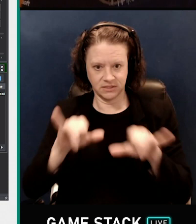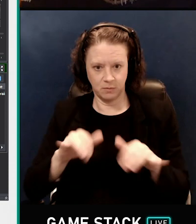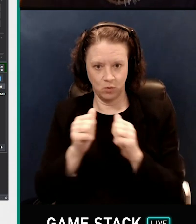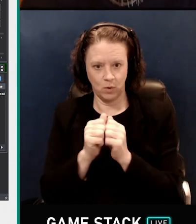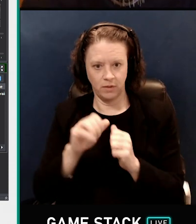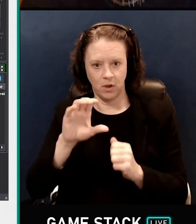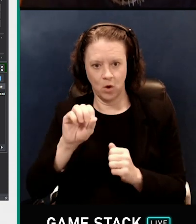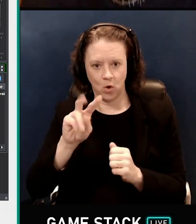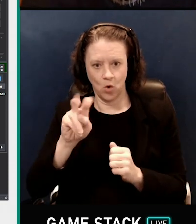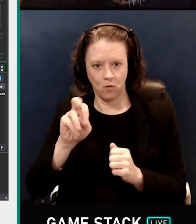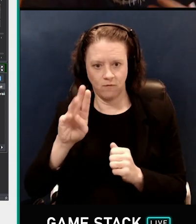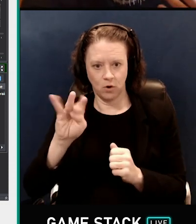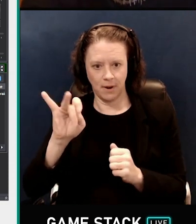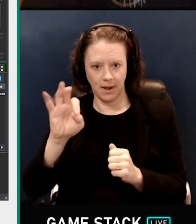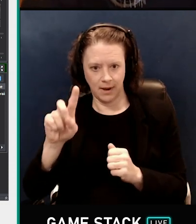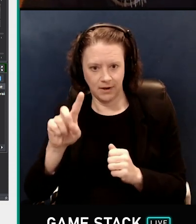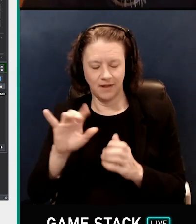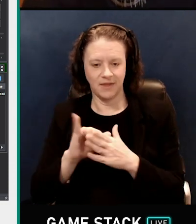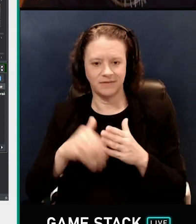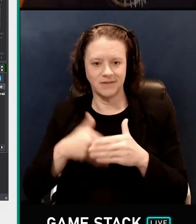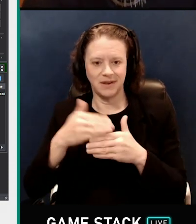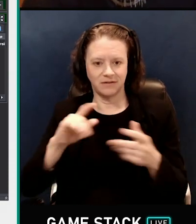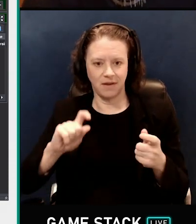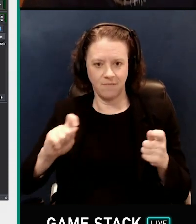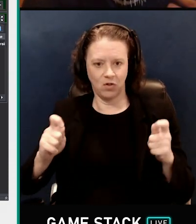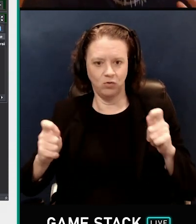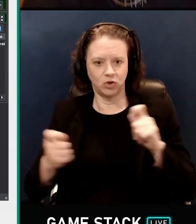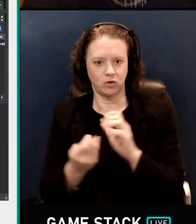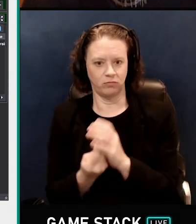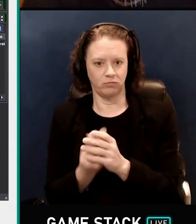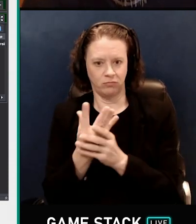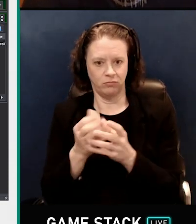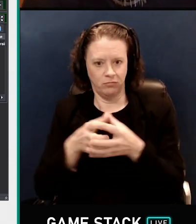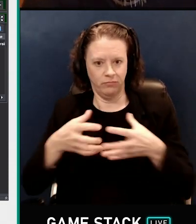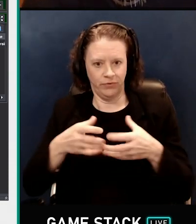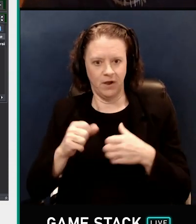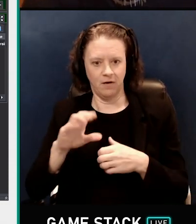Overmind is the next evolution of brain. It uses a lot of brains,